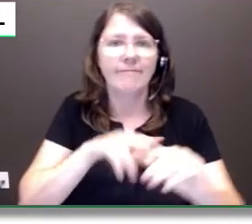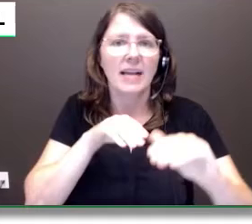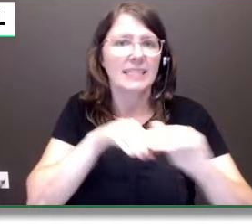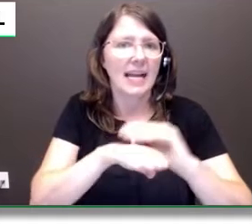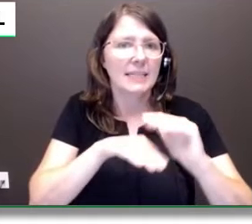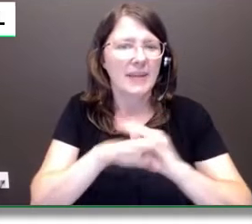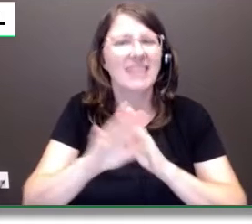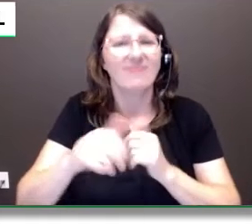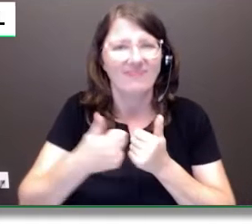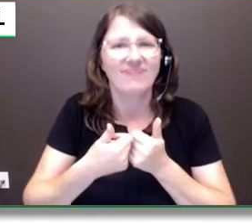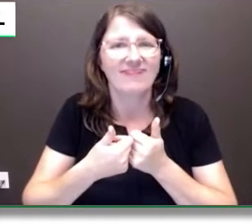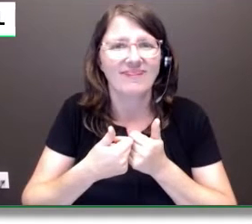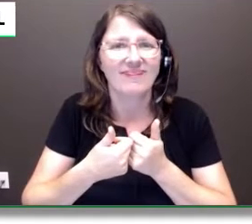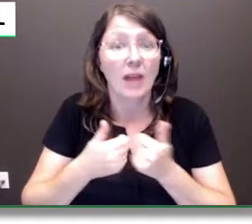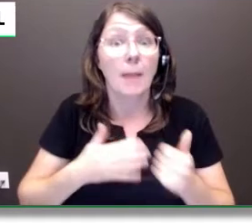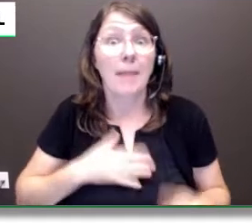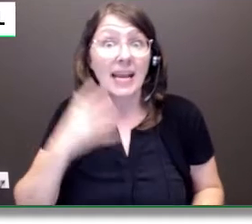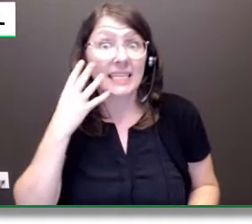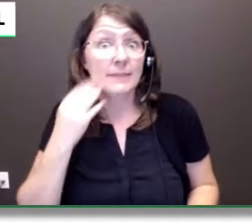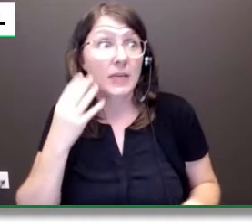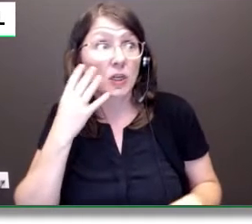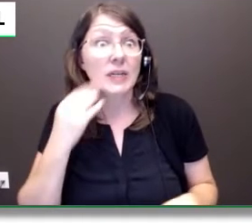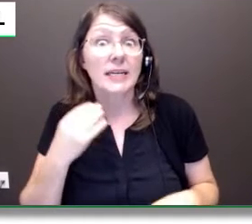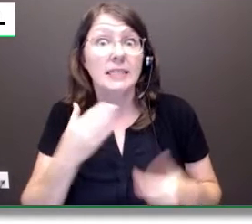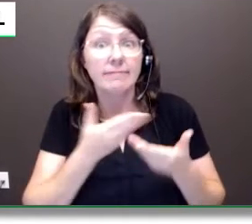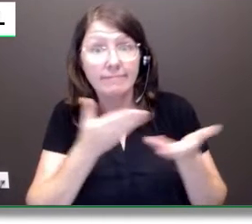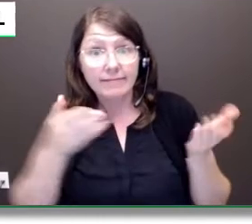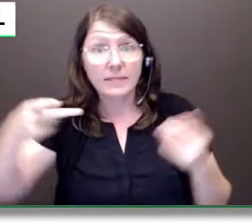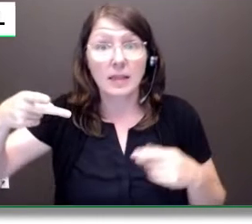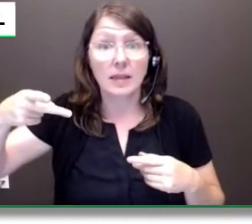like to plan a long time in the future and 10 years ago they weren't planning